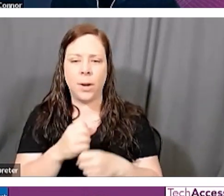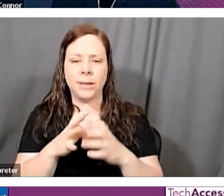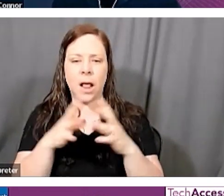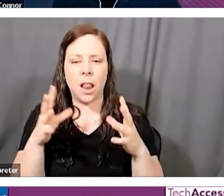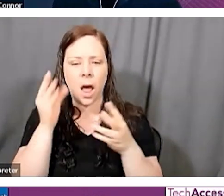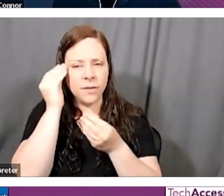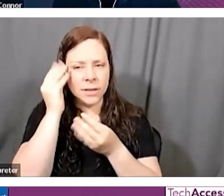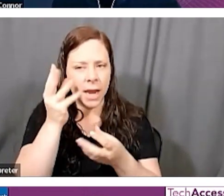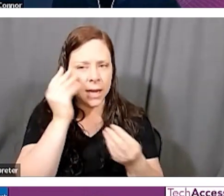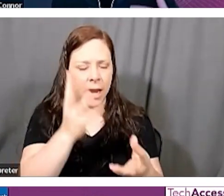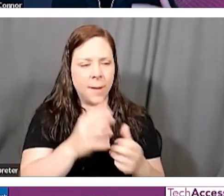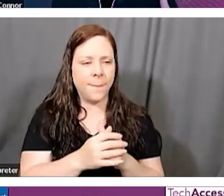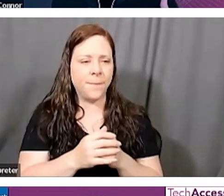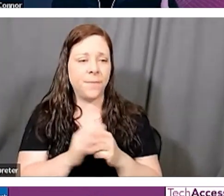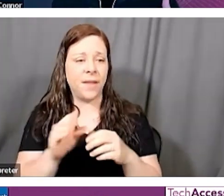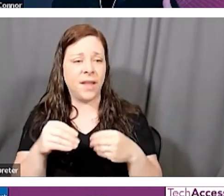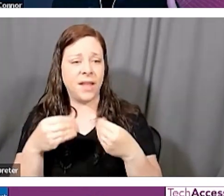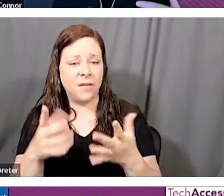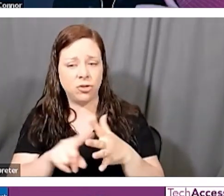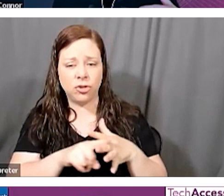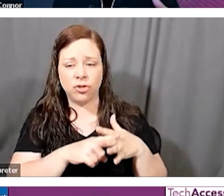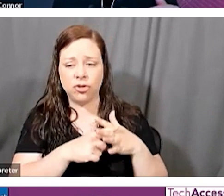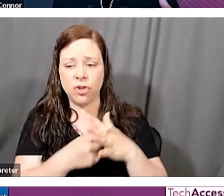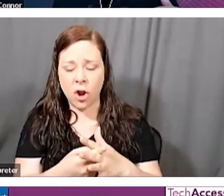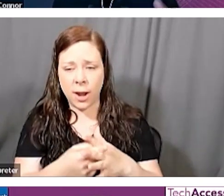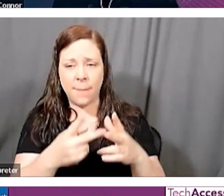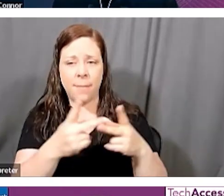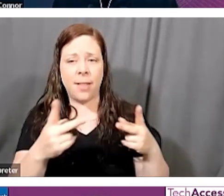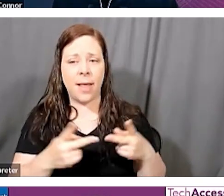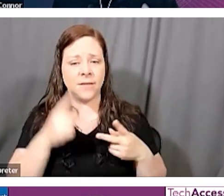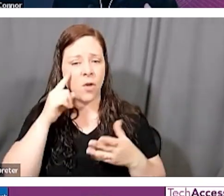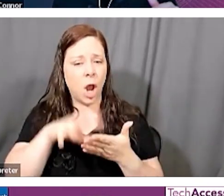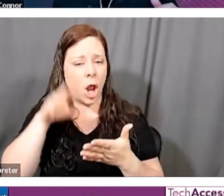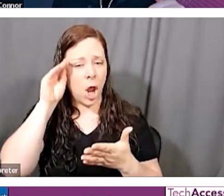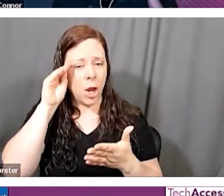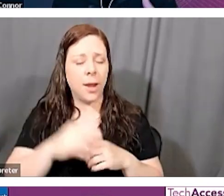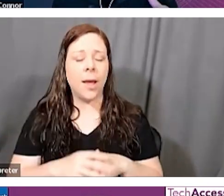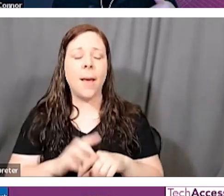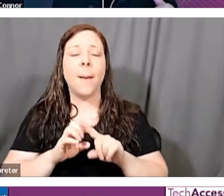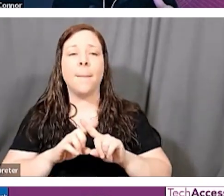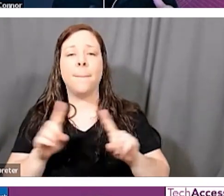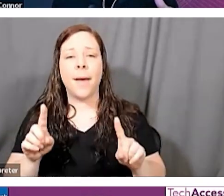and giving you a starting point for learning. Where it of course falls apart is when you ask ChatGPT,